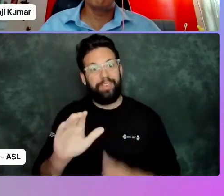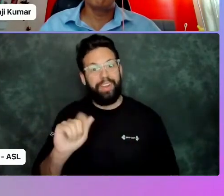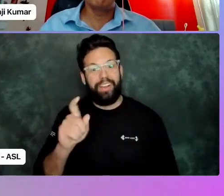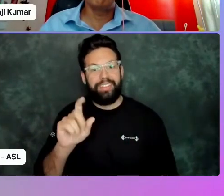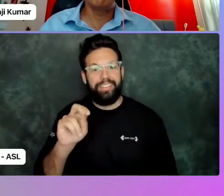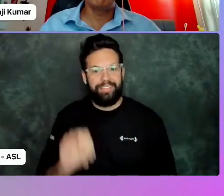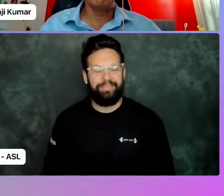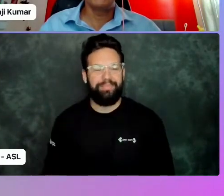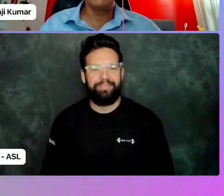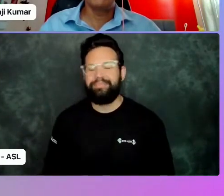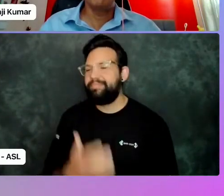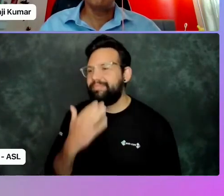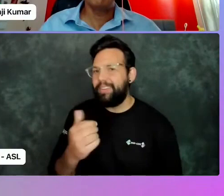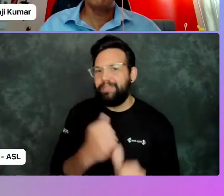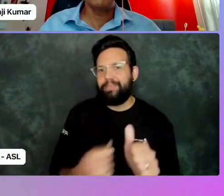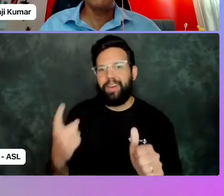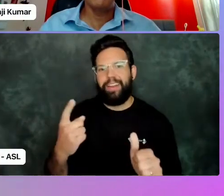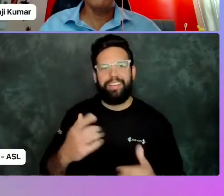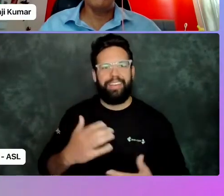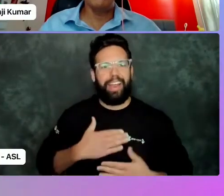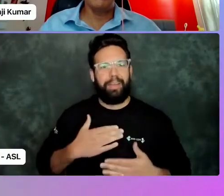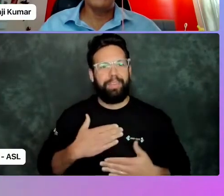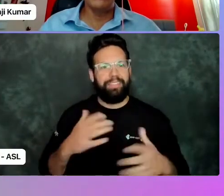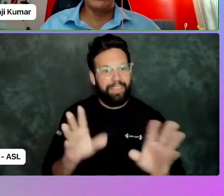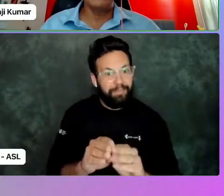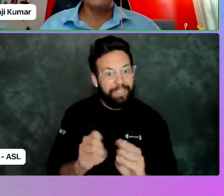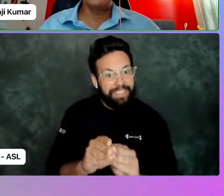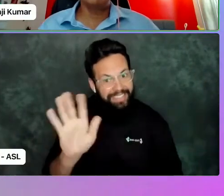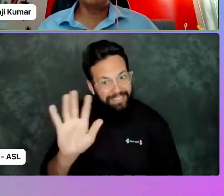Thanks everybody, happy Axe Con. Thanks a lot.